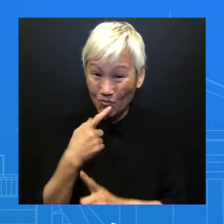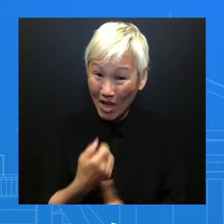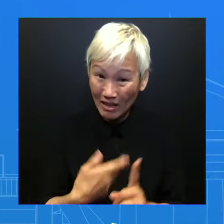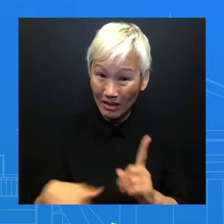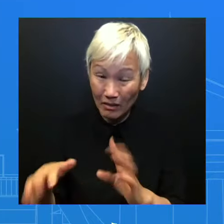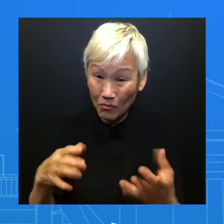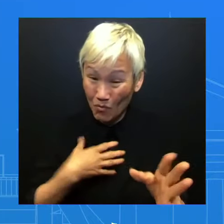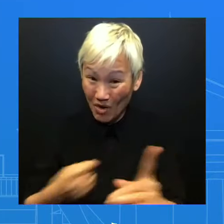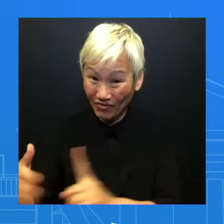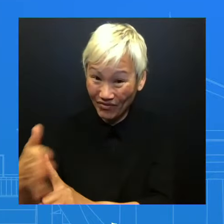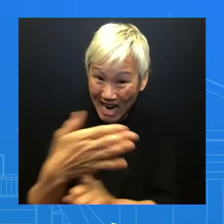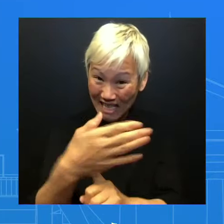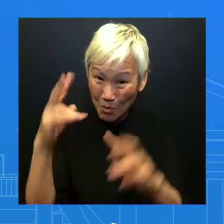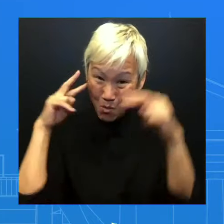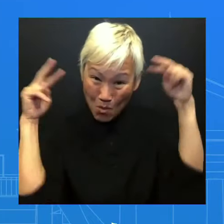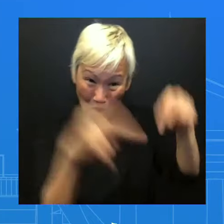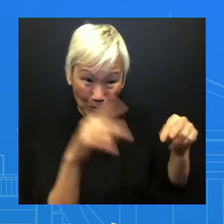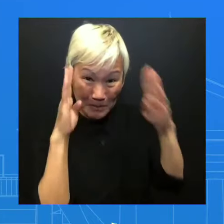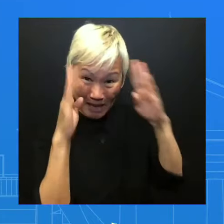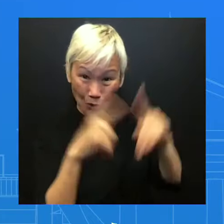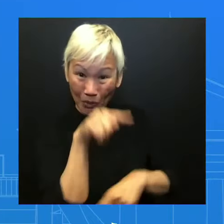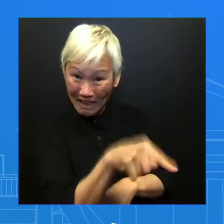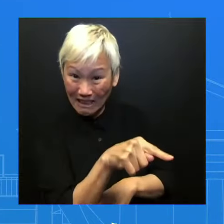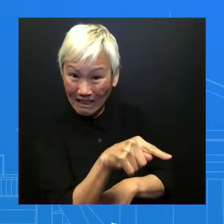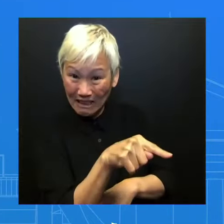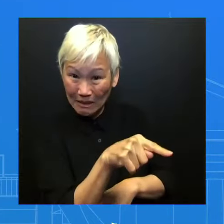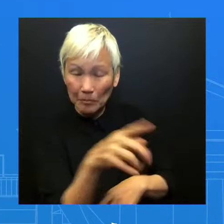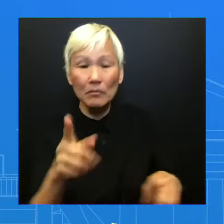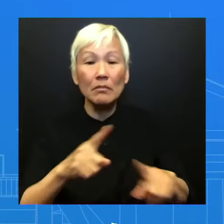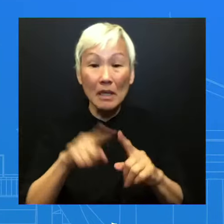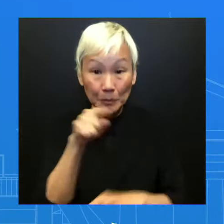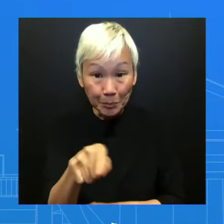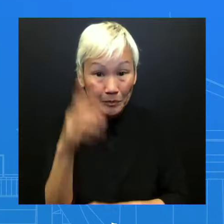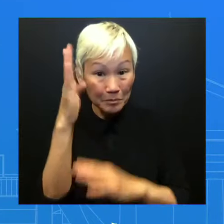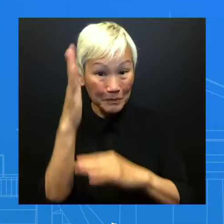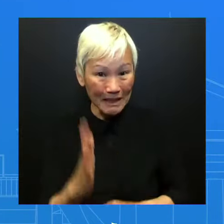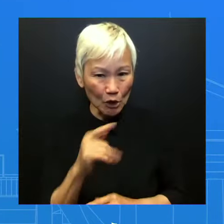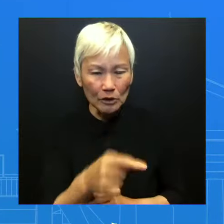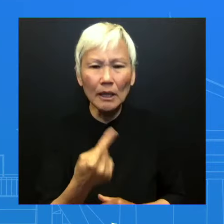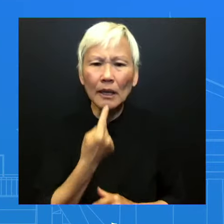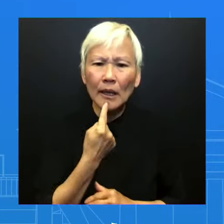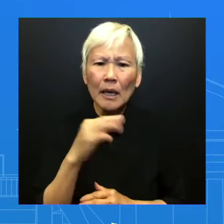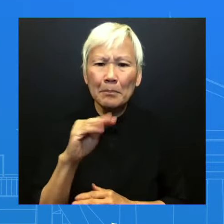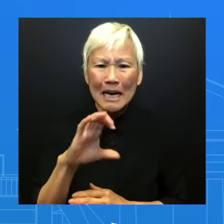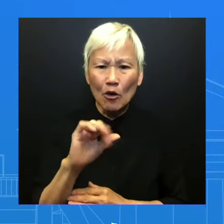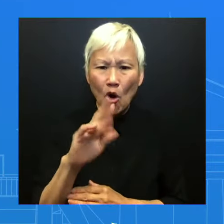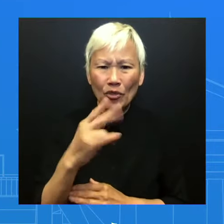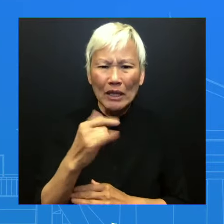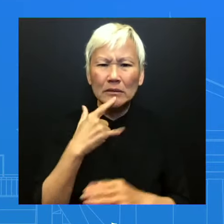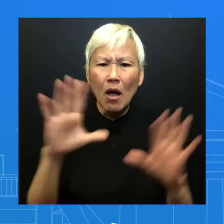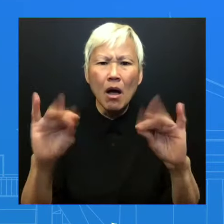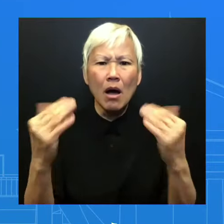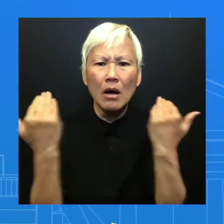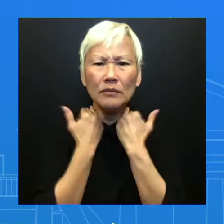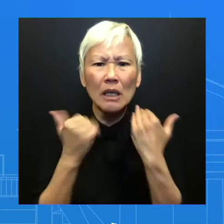But the Speaker was very clear last week. He said -- actually, this week -- he said that when it comes to default, it's off the table. Go ahead.